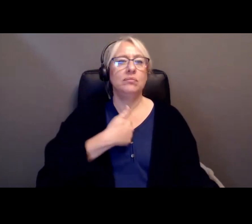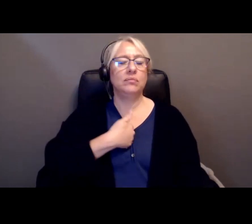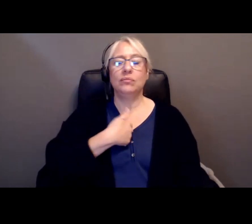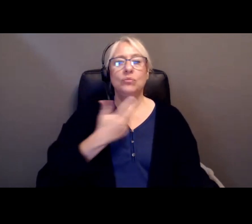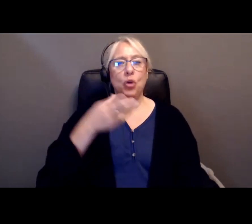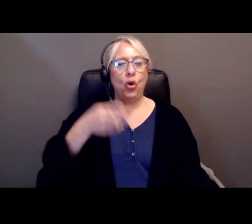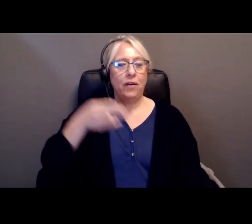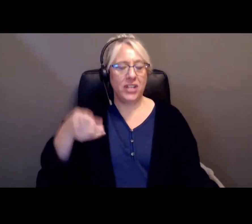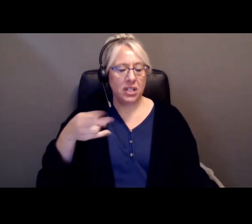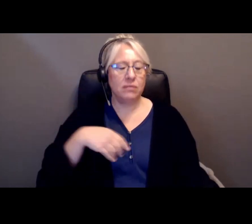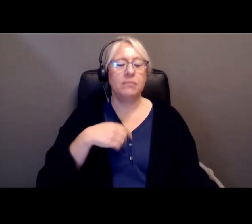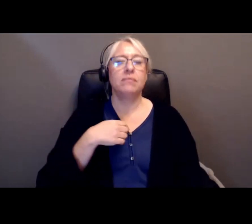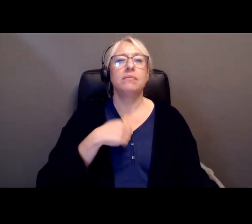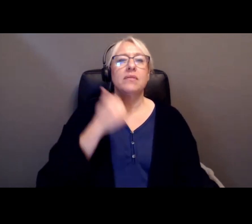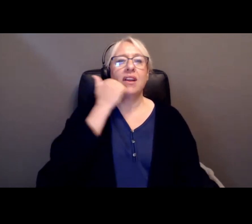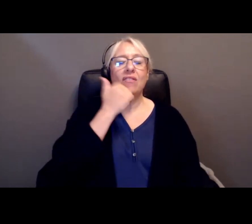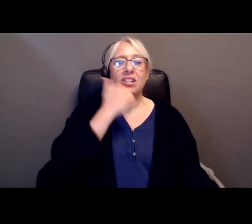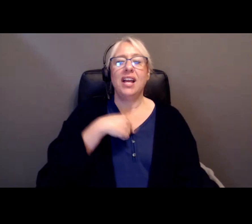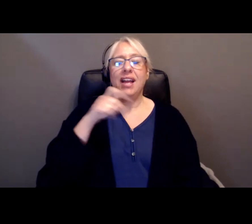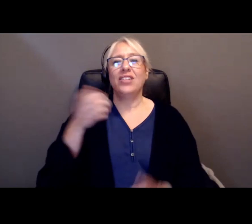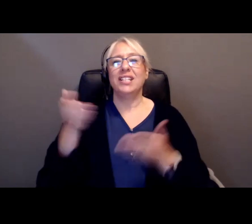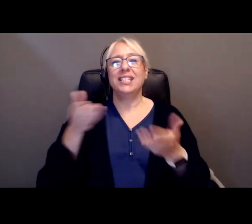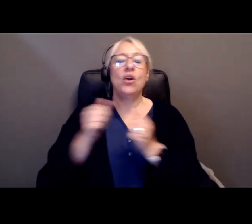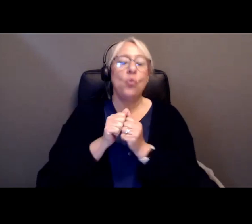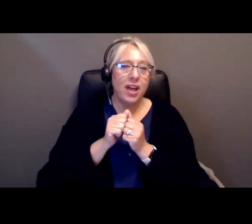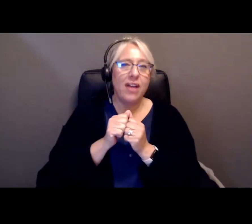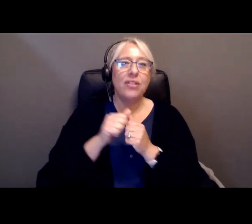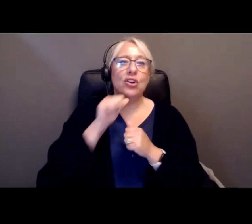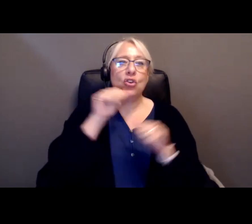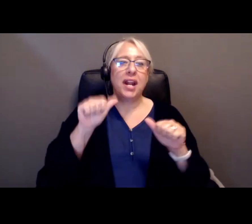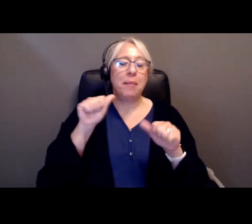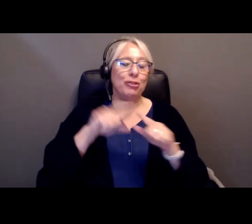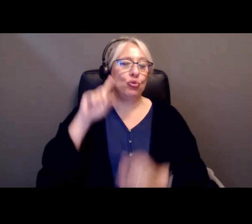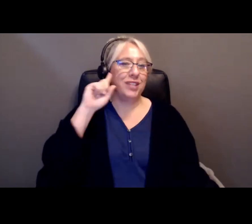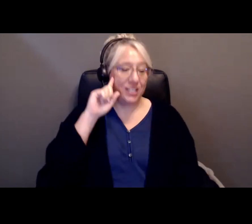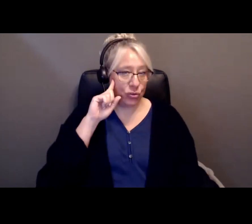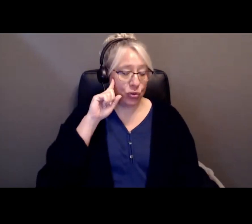every day I have to deal with the repercussions of not being able to hear. I do use hearing aids